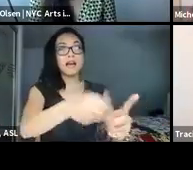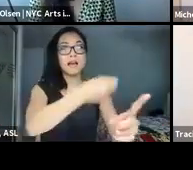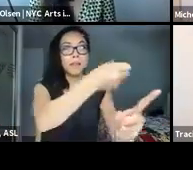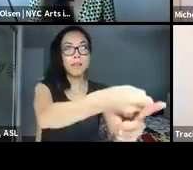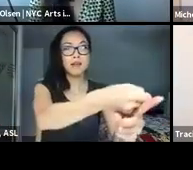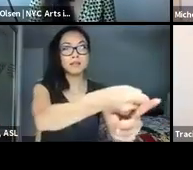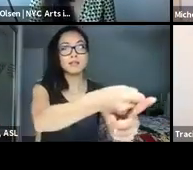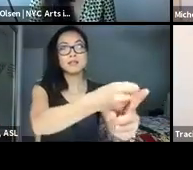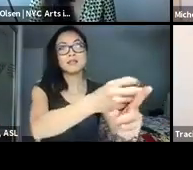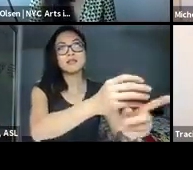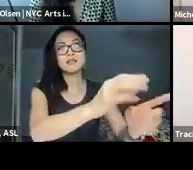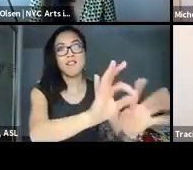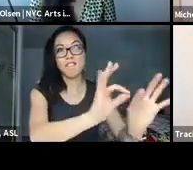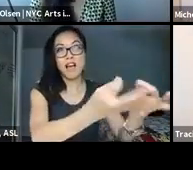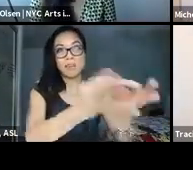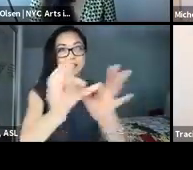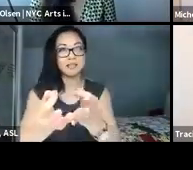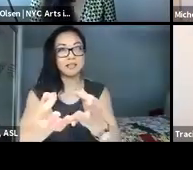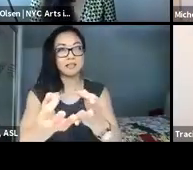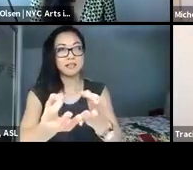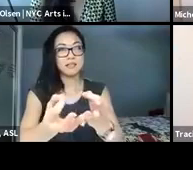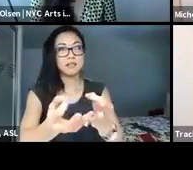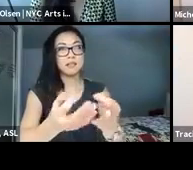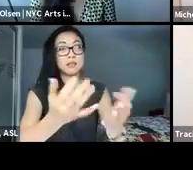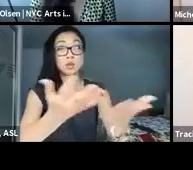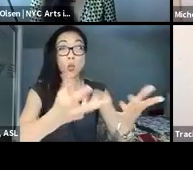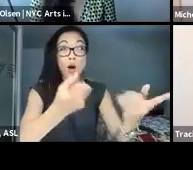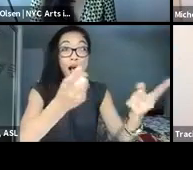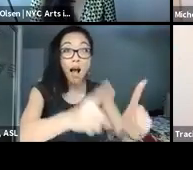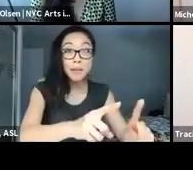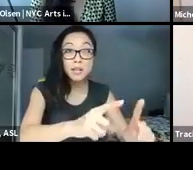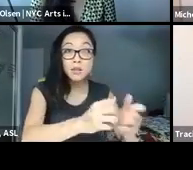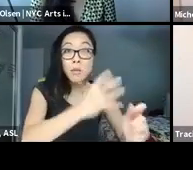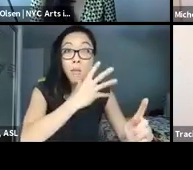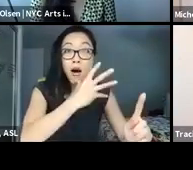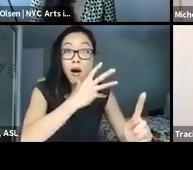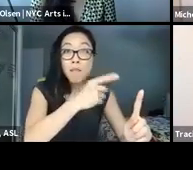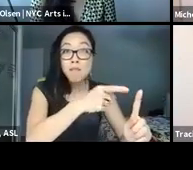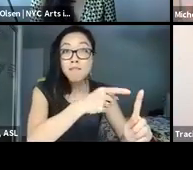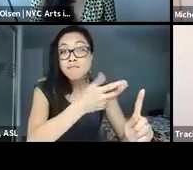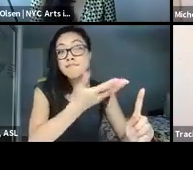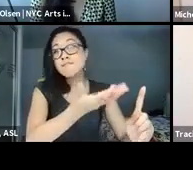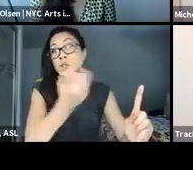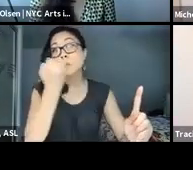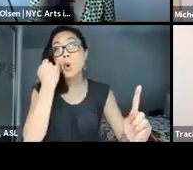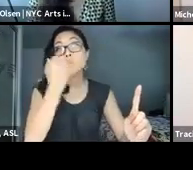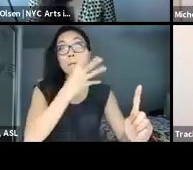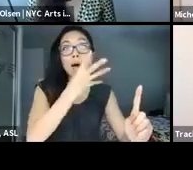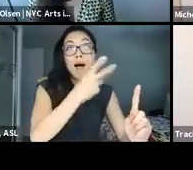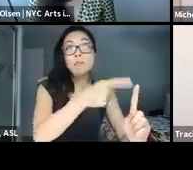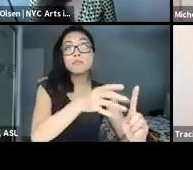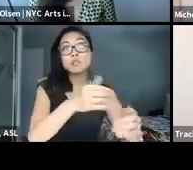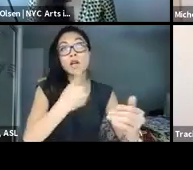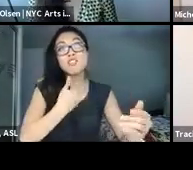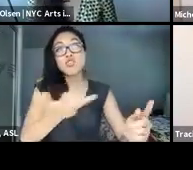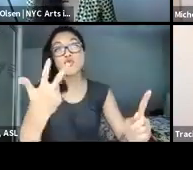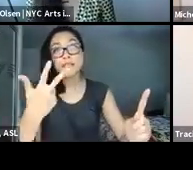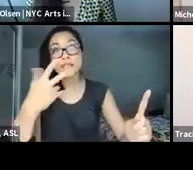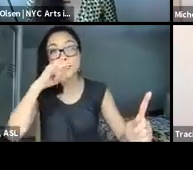that question makes me think of a lot of different areas and I will give a few that come to my